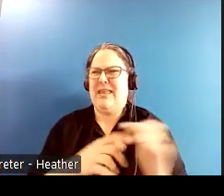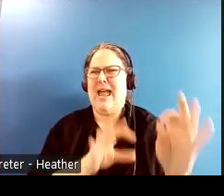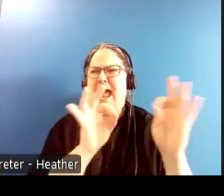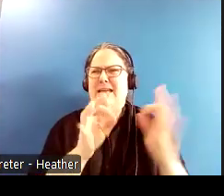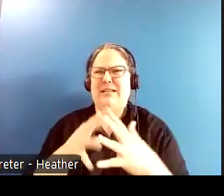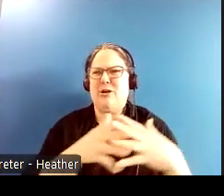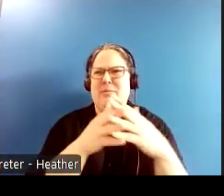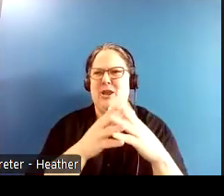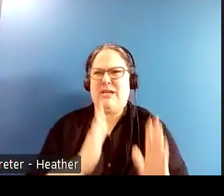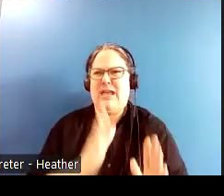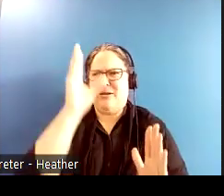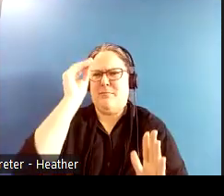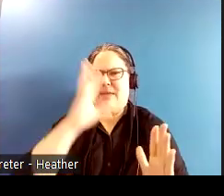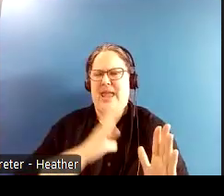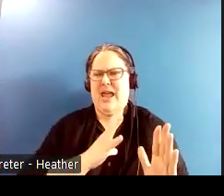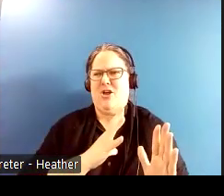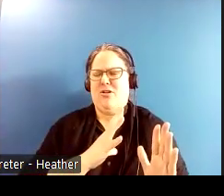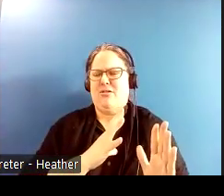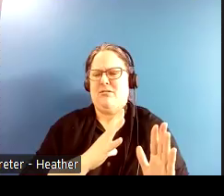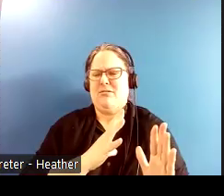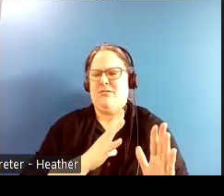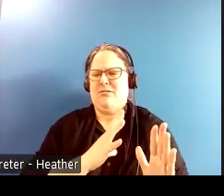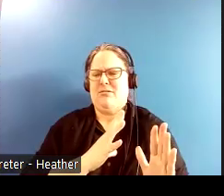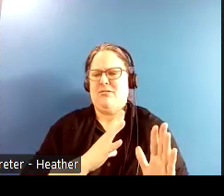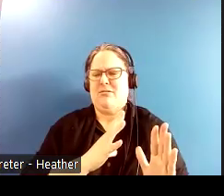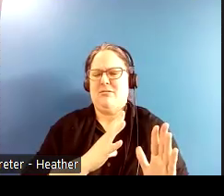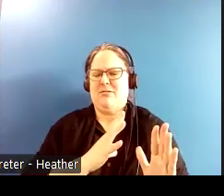you know, the ideal male at least, uh, because Ketta is interested in the average man, uh,